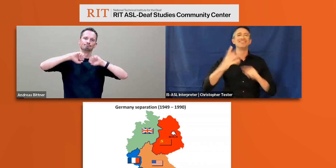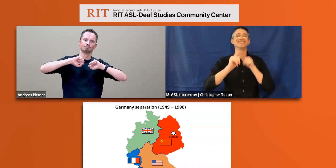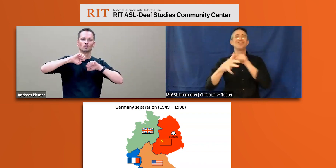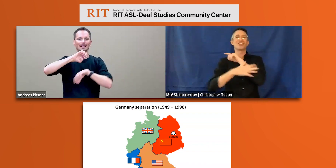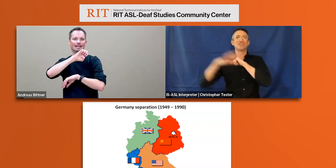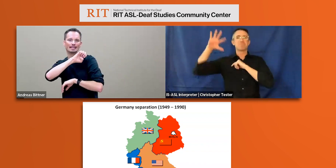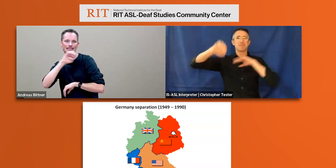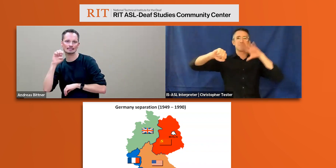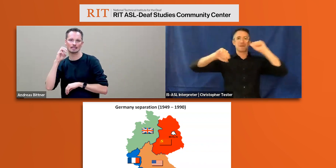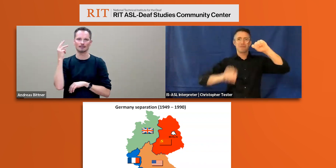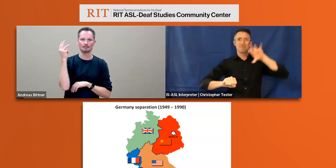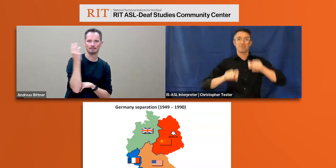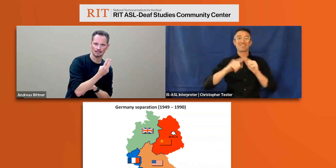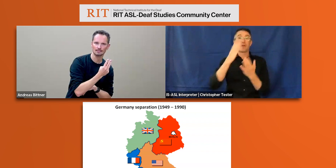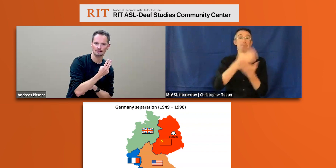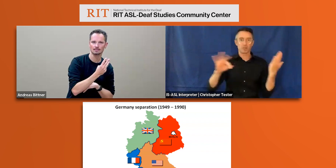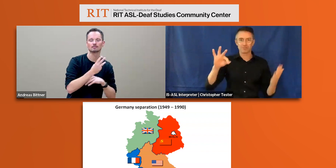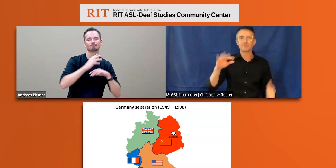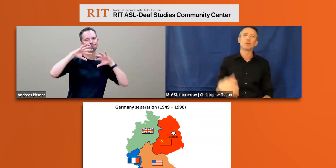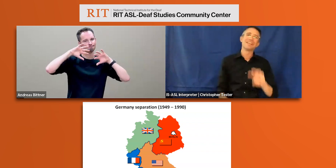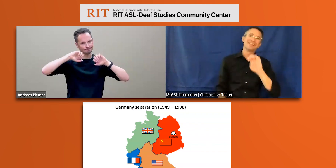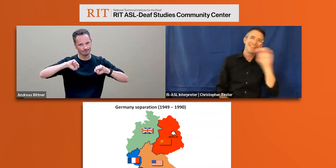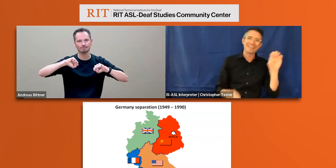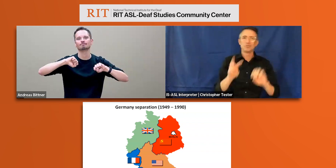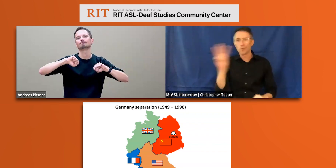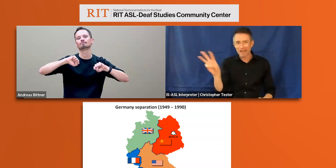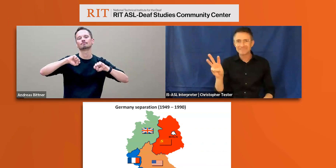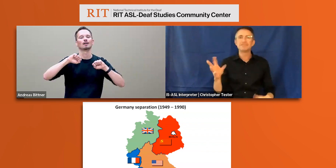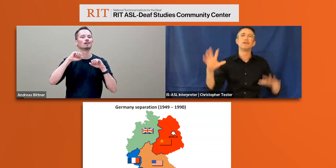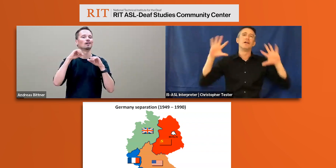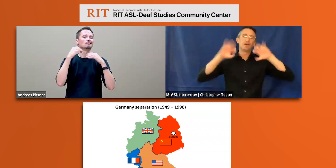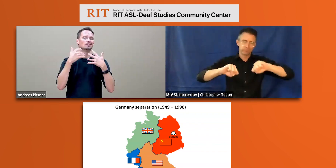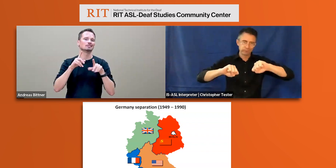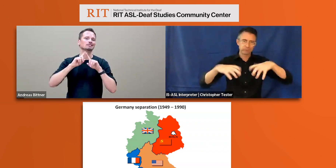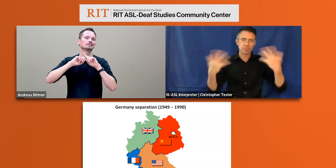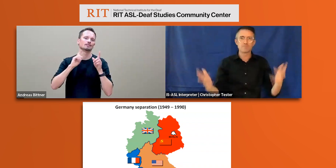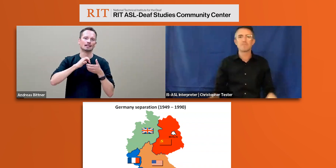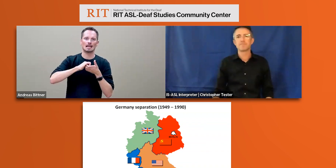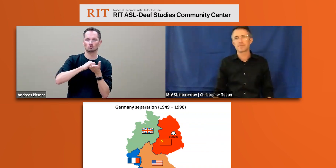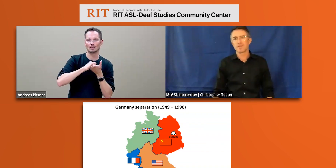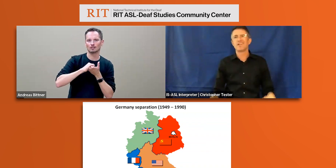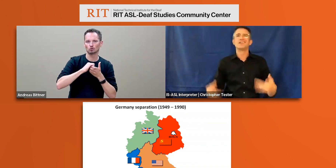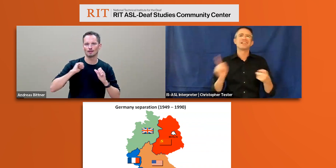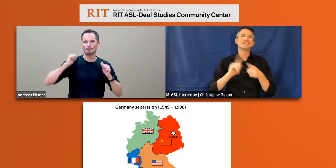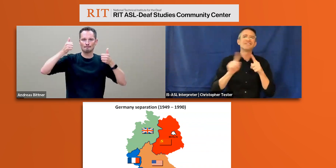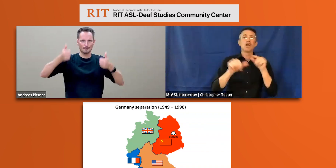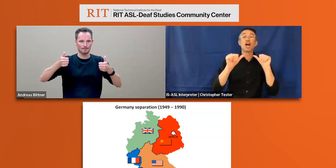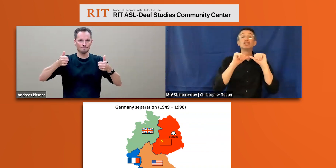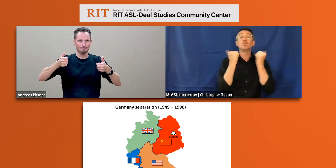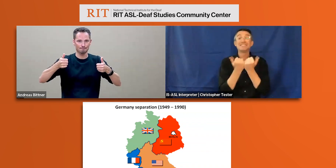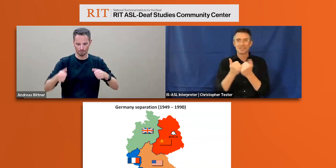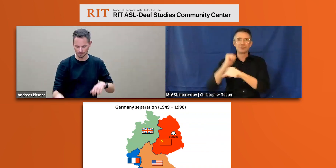Obviously, you know that Germany lost the war and different countries took over different parts